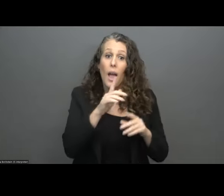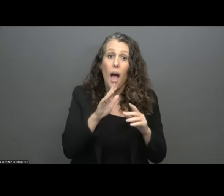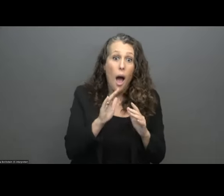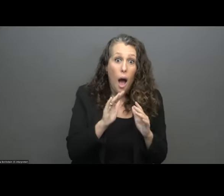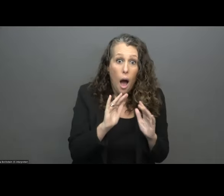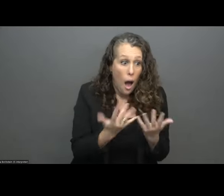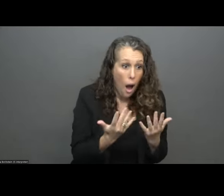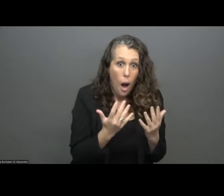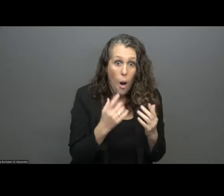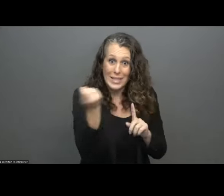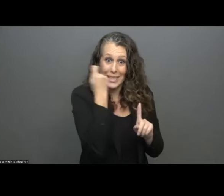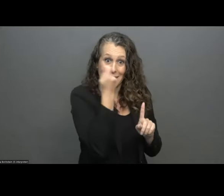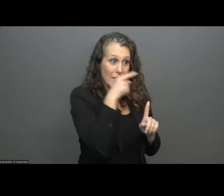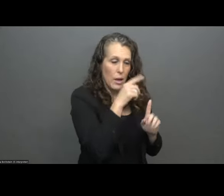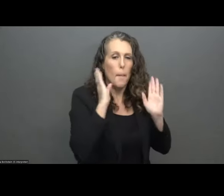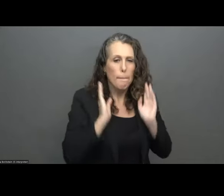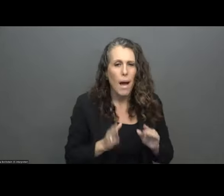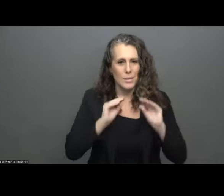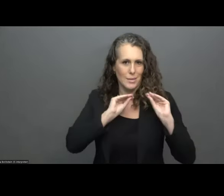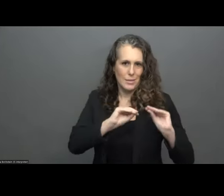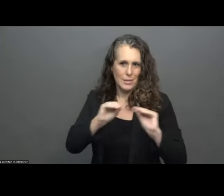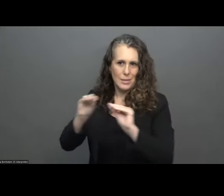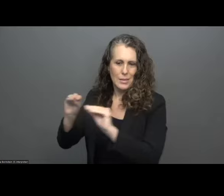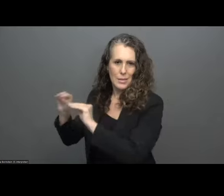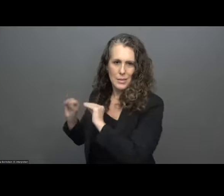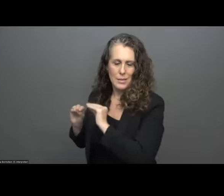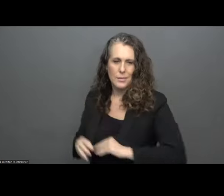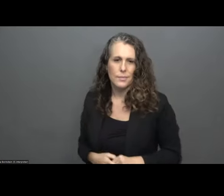really critical and educate the education component is really critical when it comes